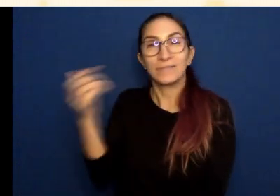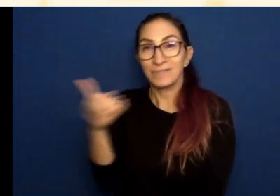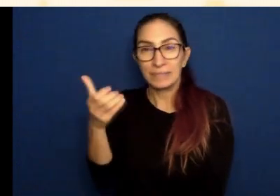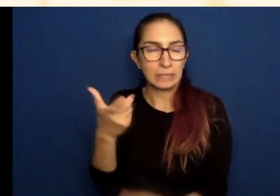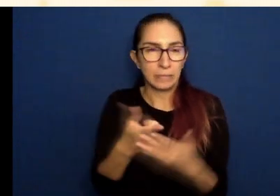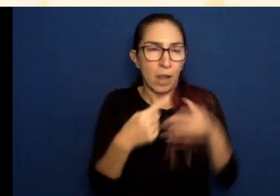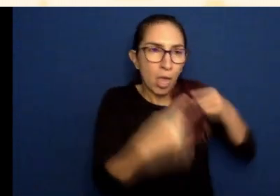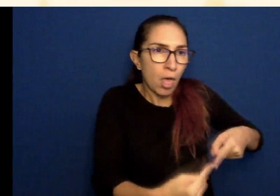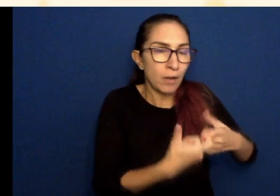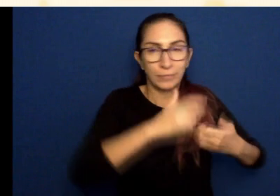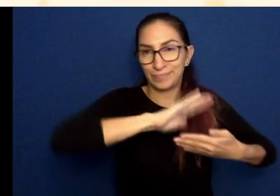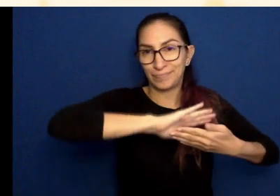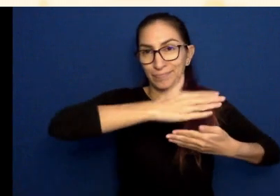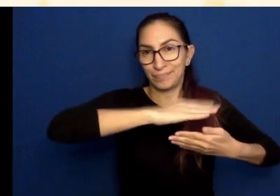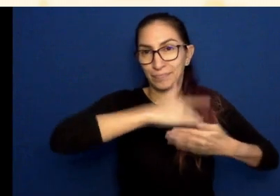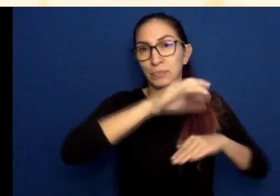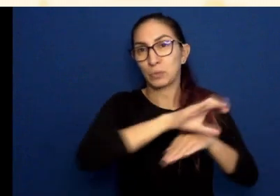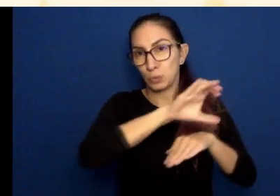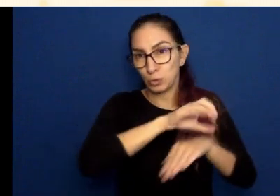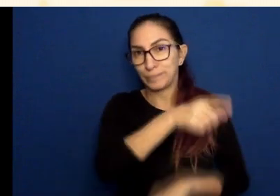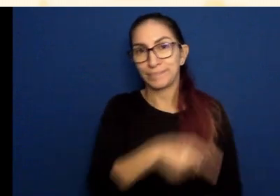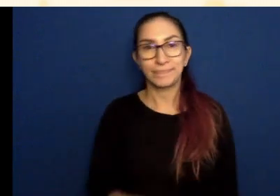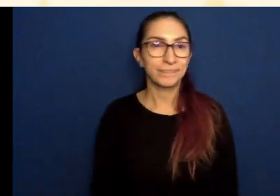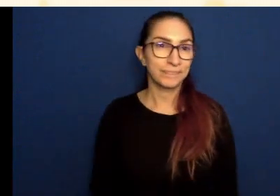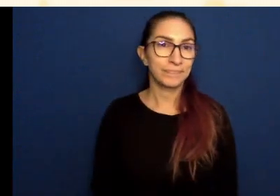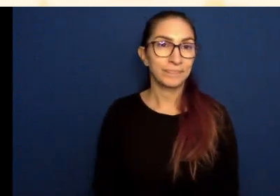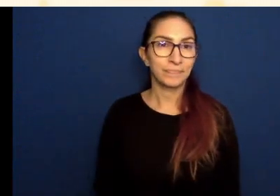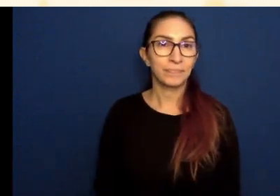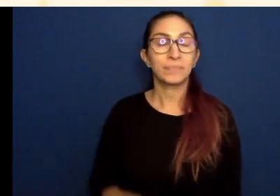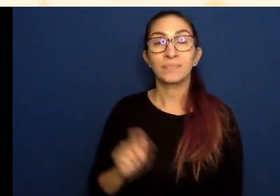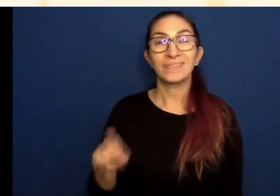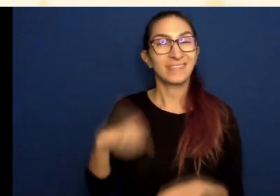And that's something that we find that users find these options much more